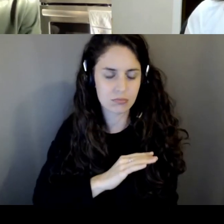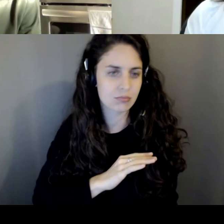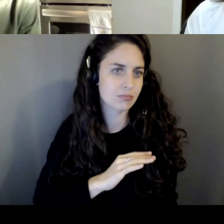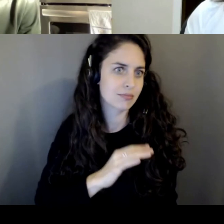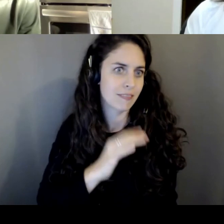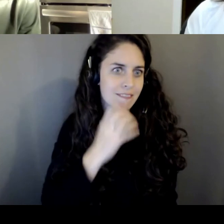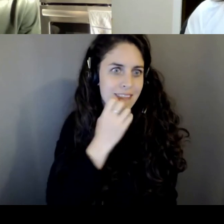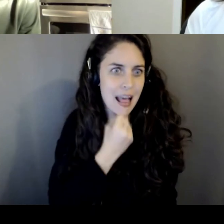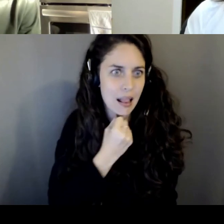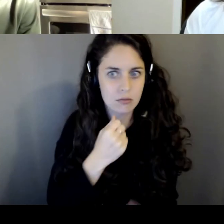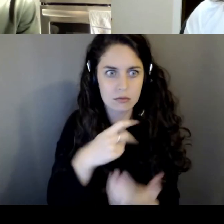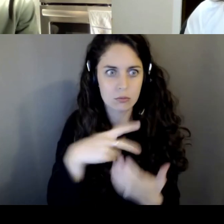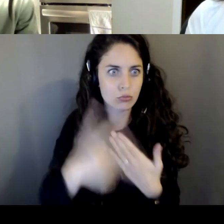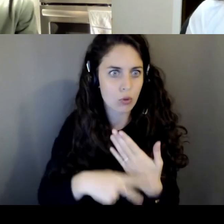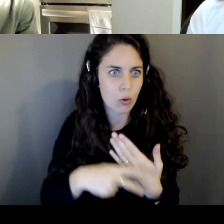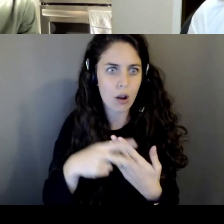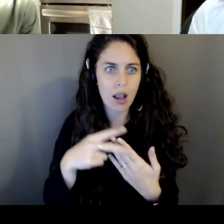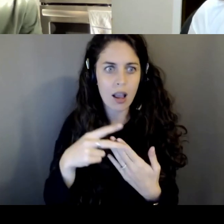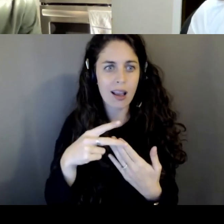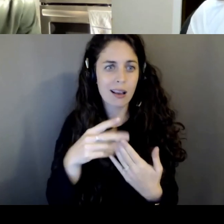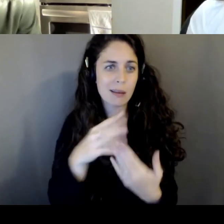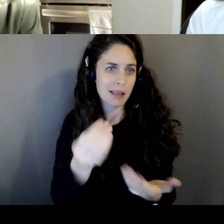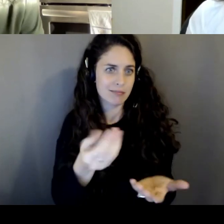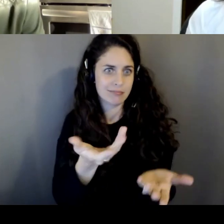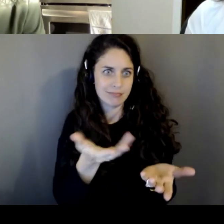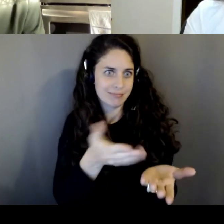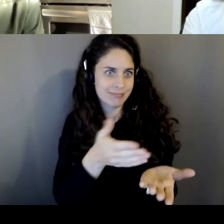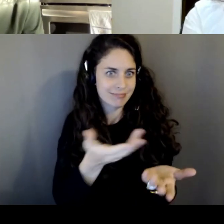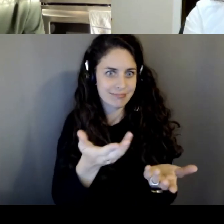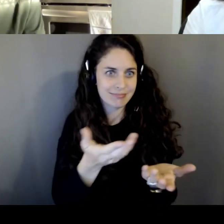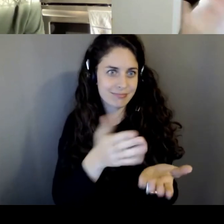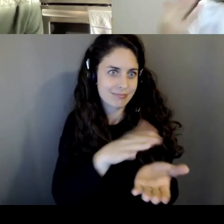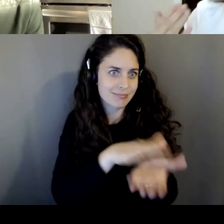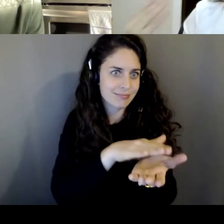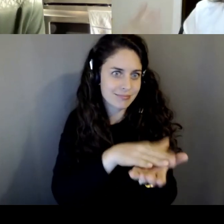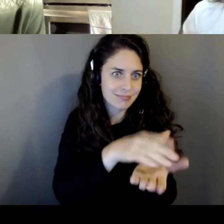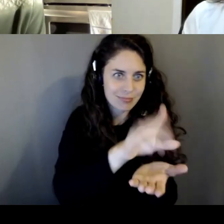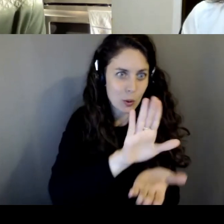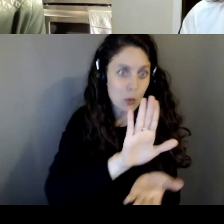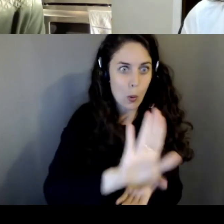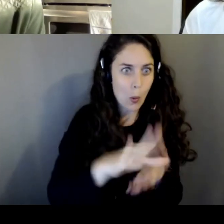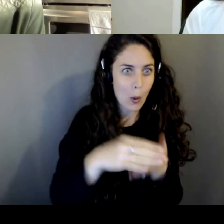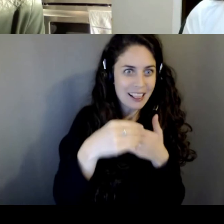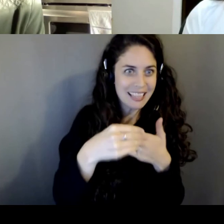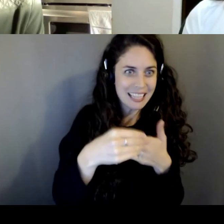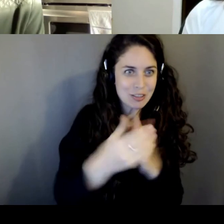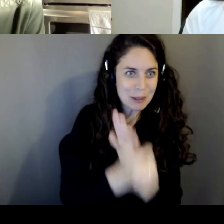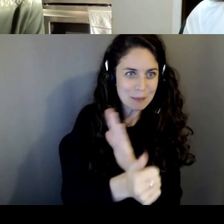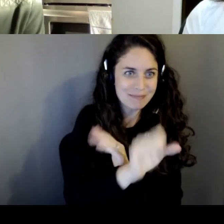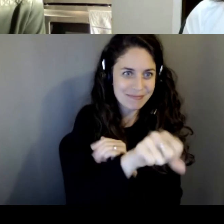program and it was thanks to not only leadership on your part but also other folks